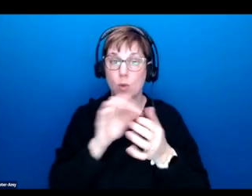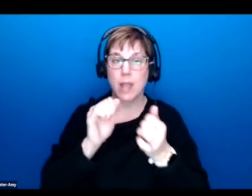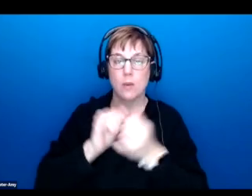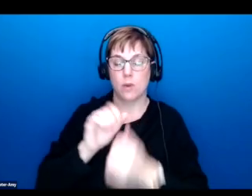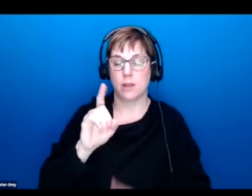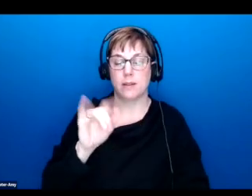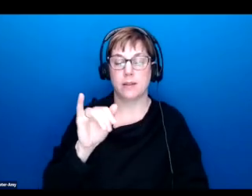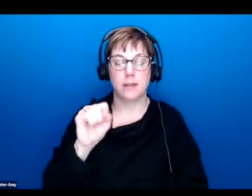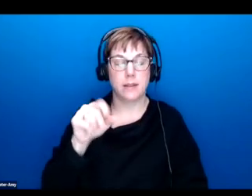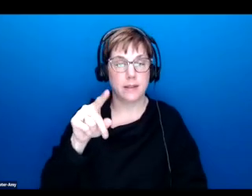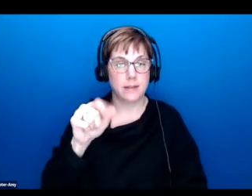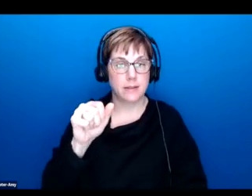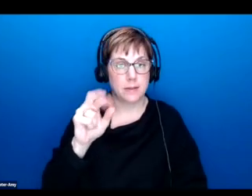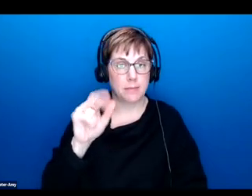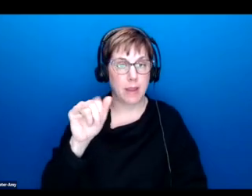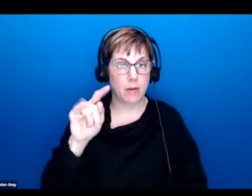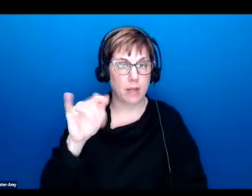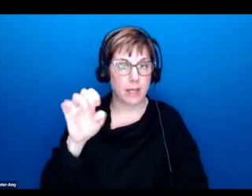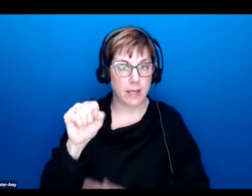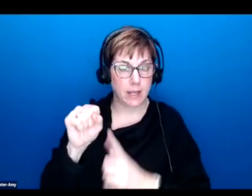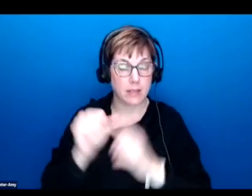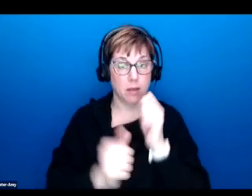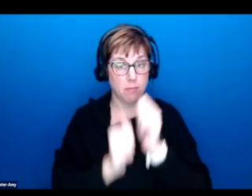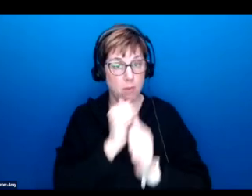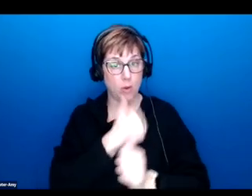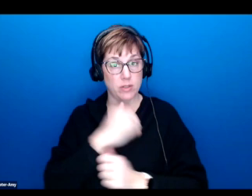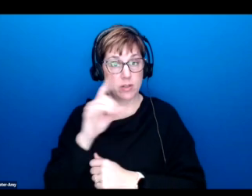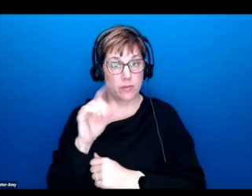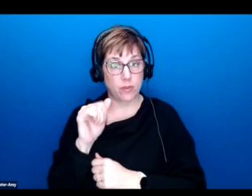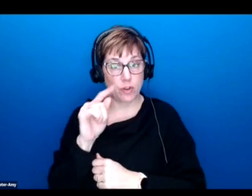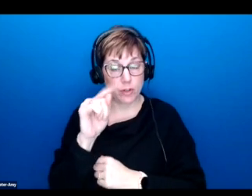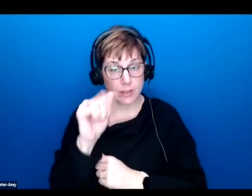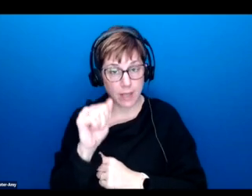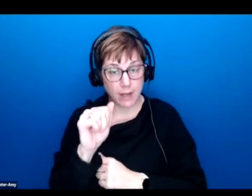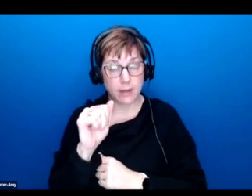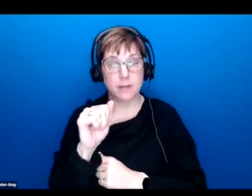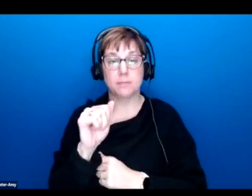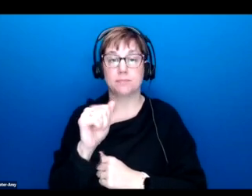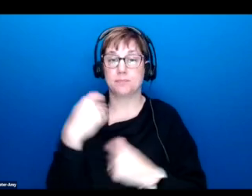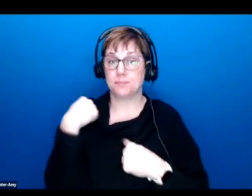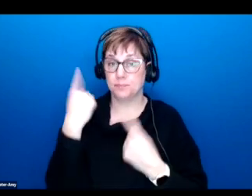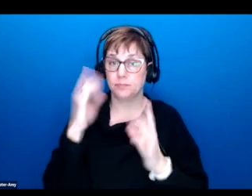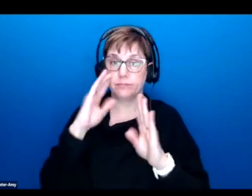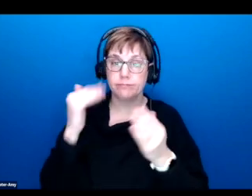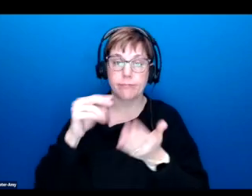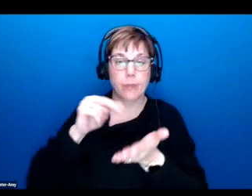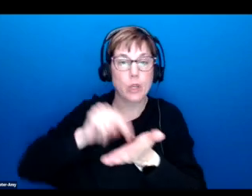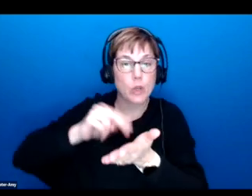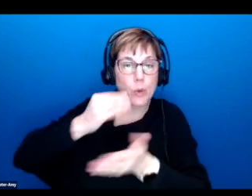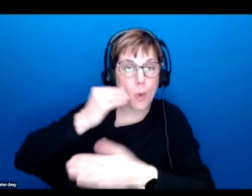the majority of the data that we have in this space has been focused on nursing facility care or